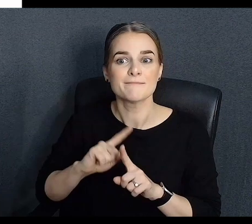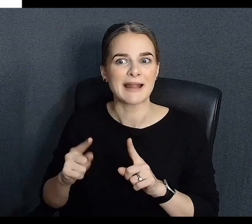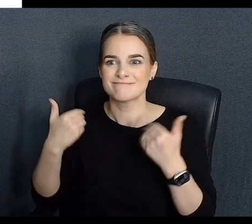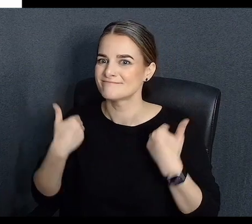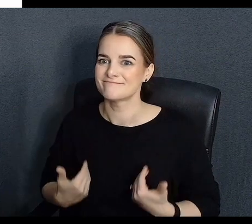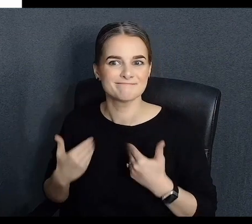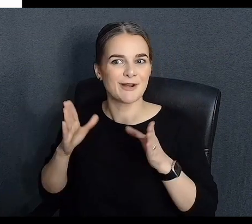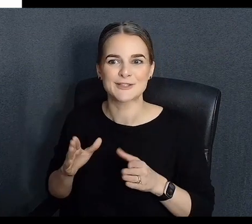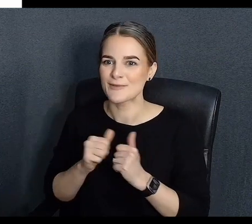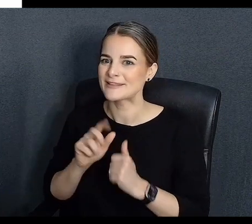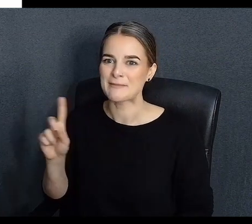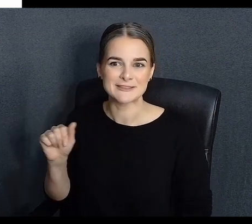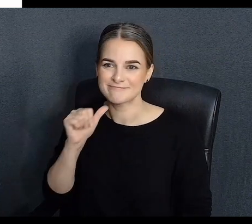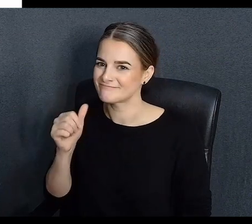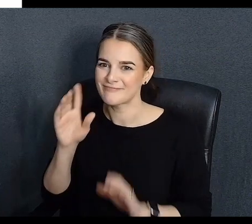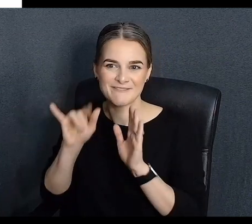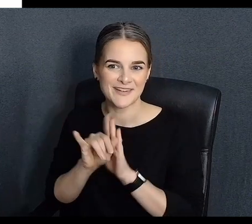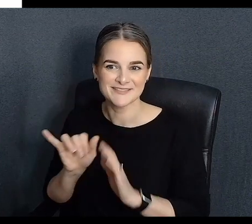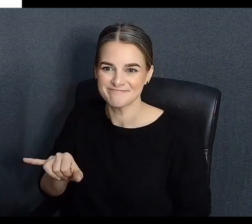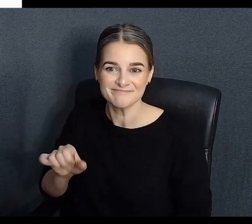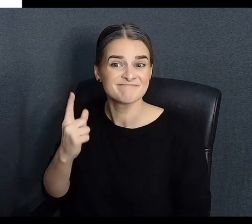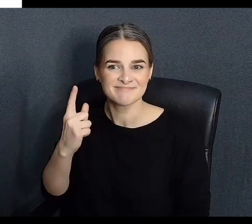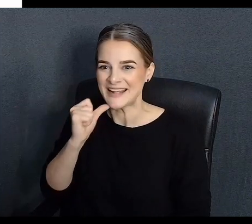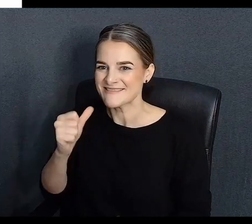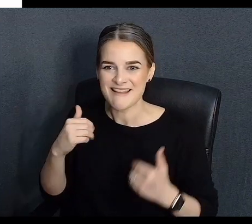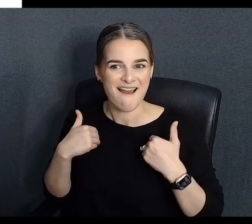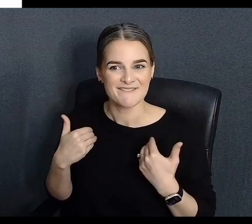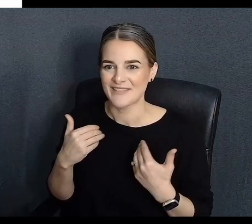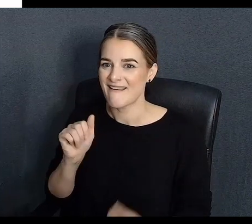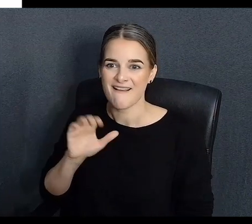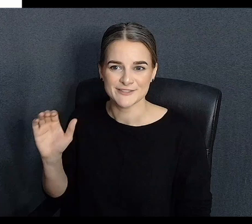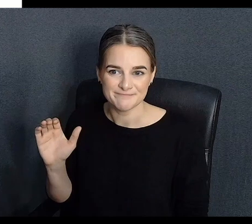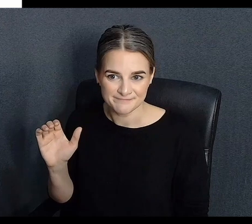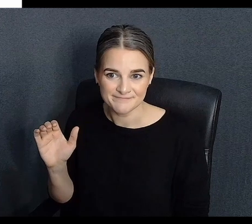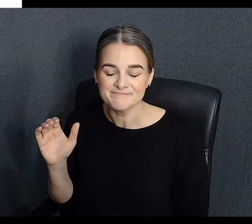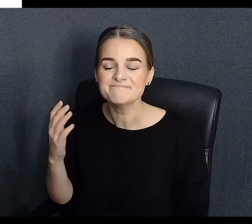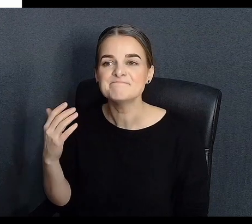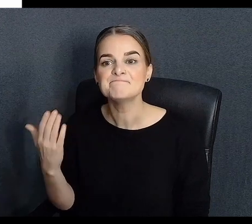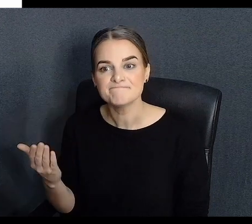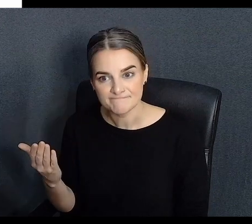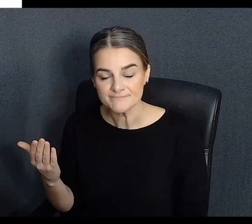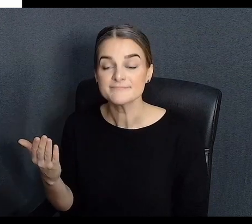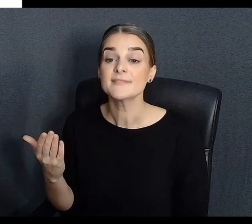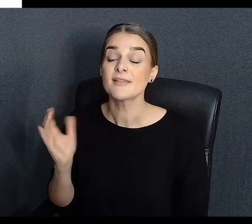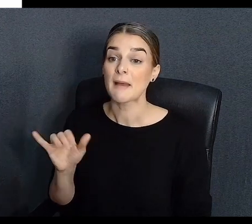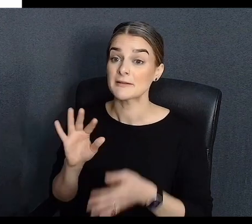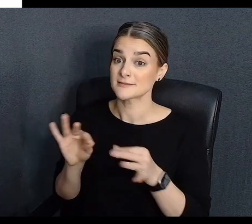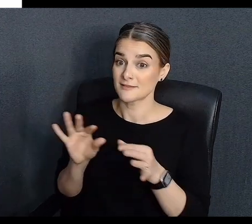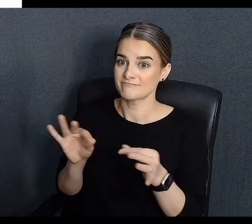as someone with a disability, and I am not an AAC user. So kind of that being said, it's good to seek out